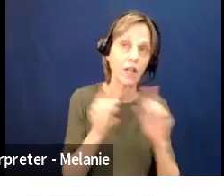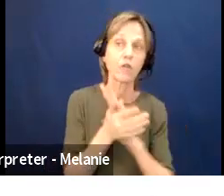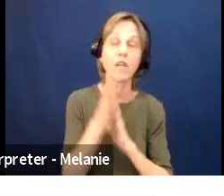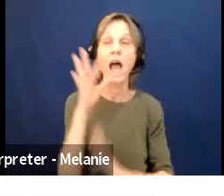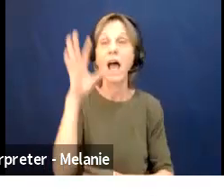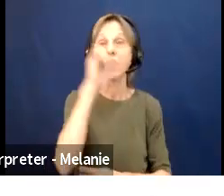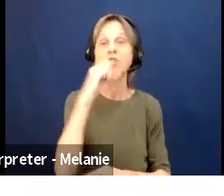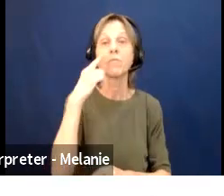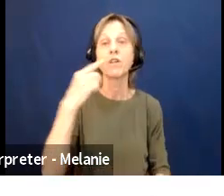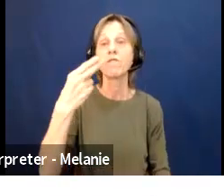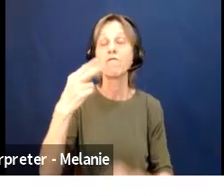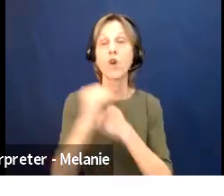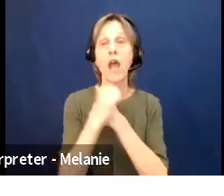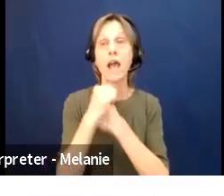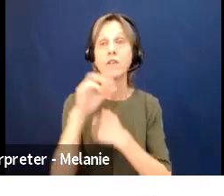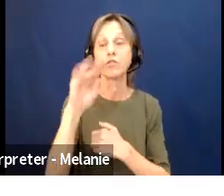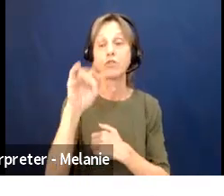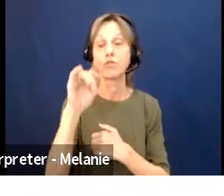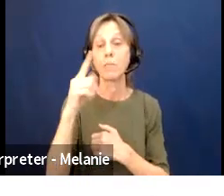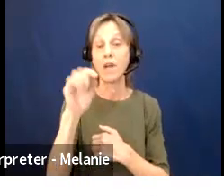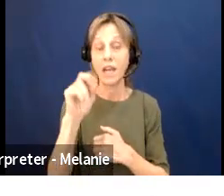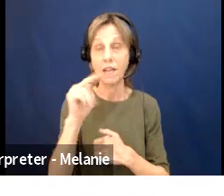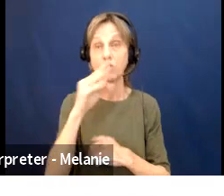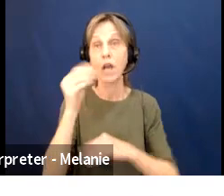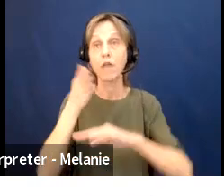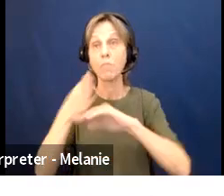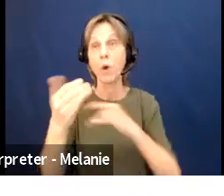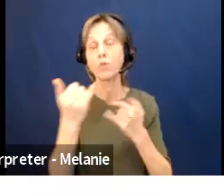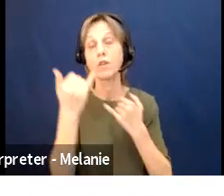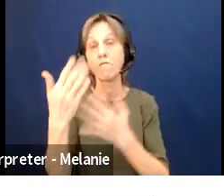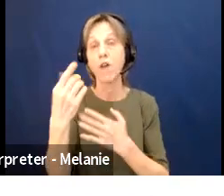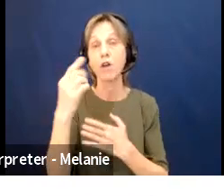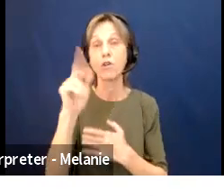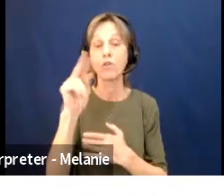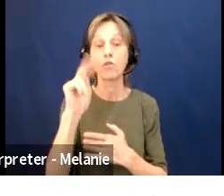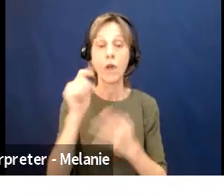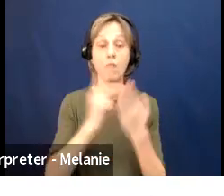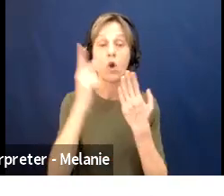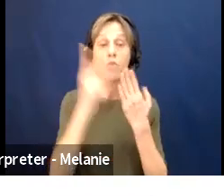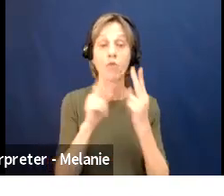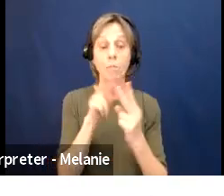Program and the Post Fire Hazard Mitigation Grant program for these events are currently estimated